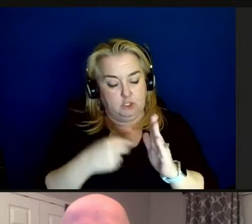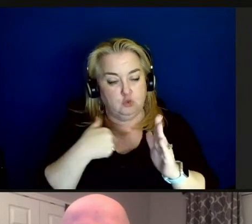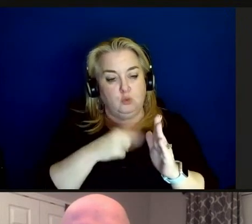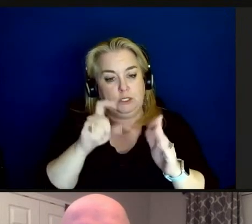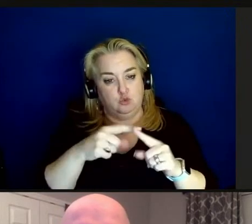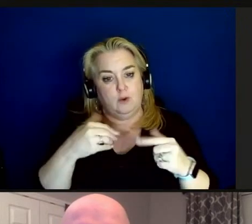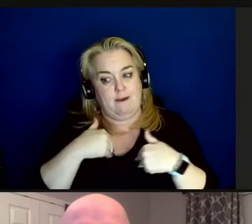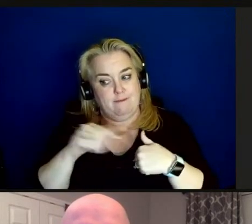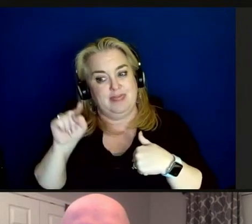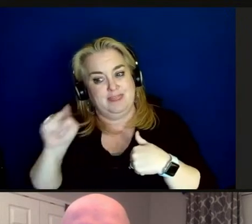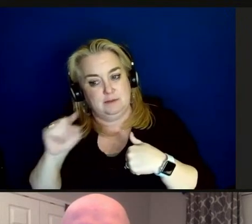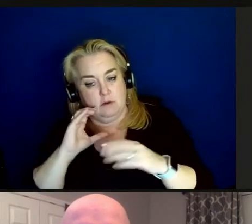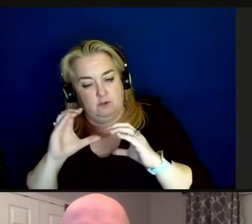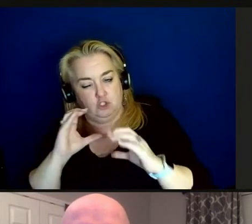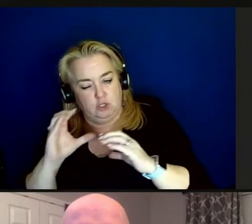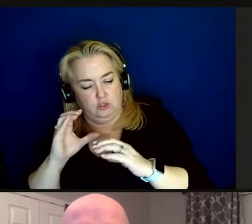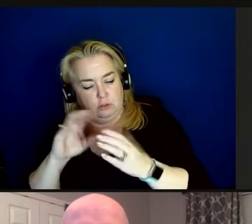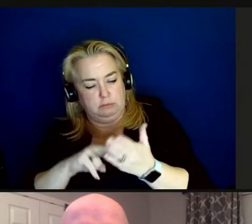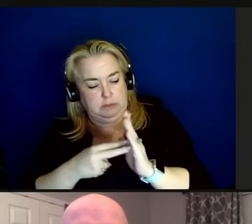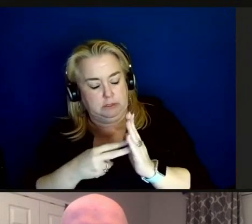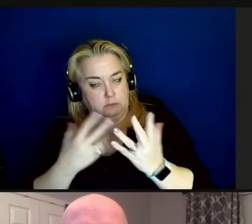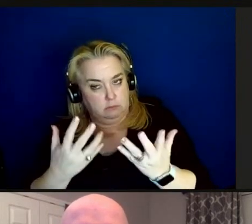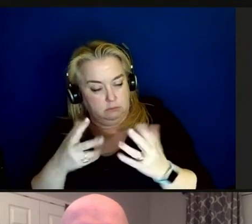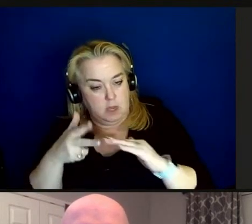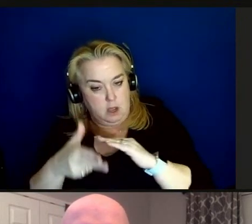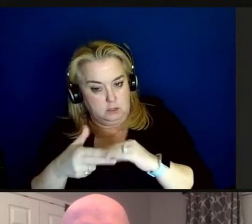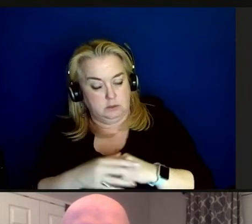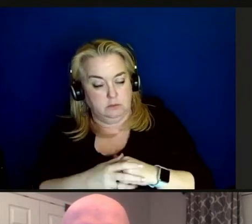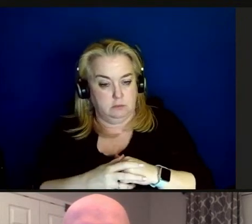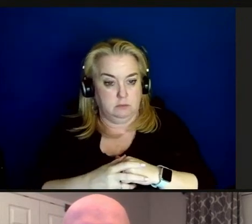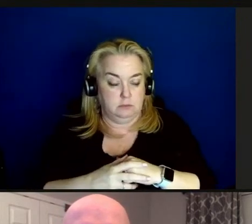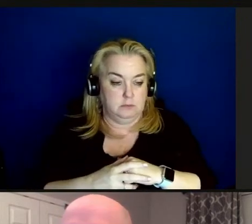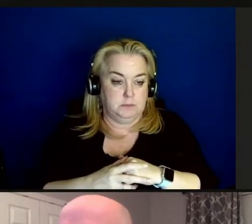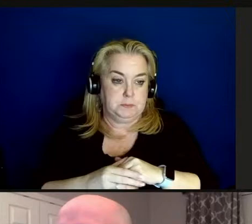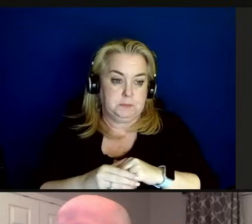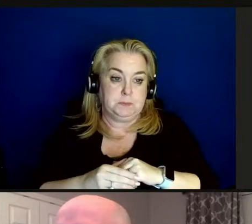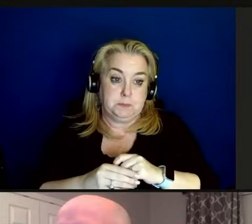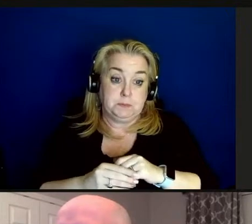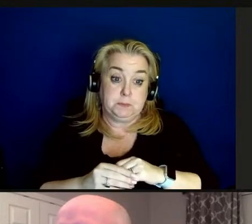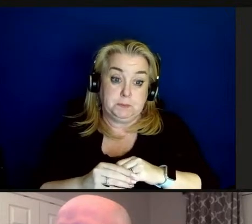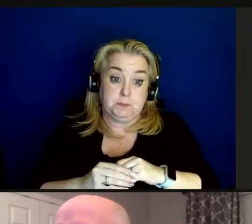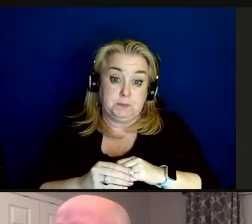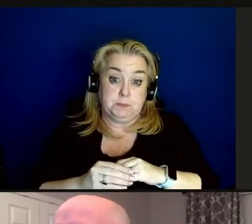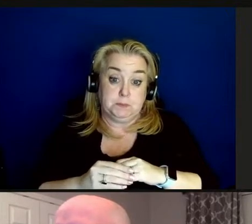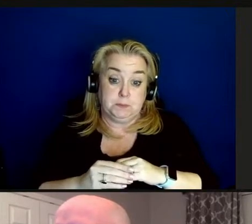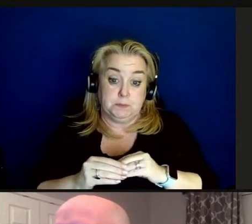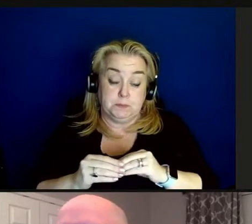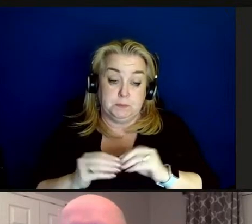I GO HOW DO WE REALLY DO THIS? AND NOW I REALLY THAT OK, WELL